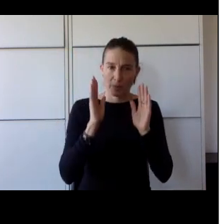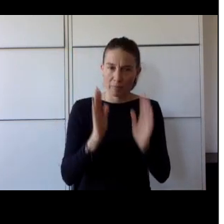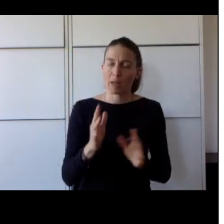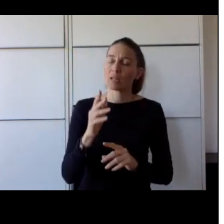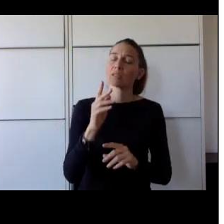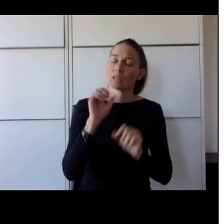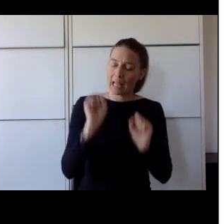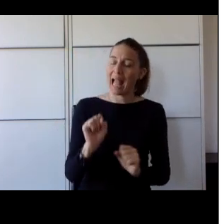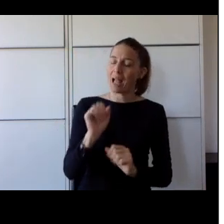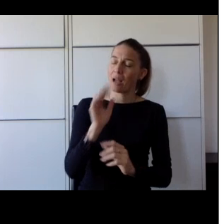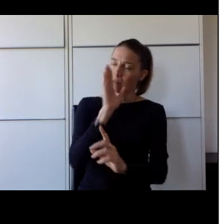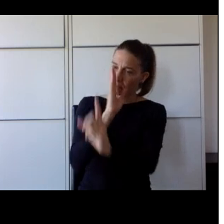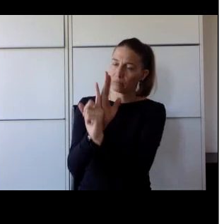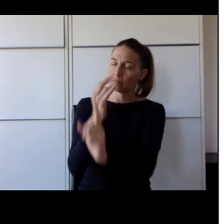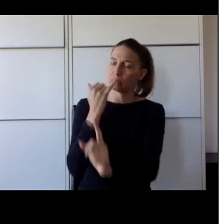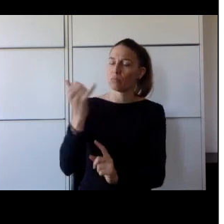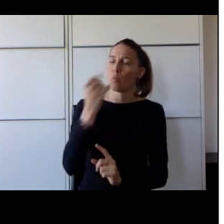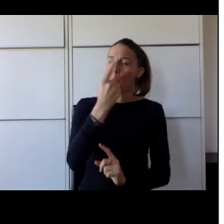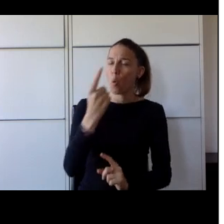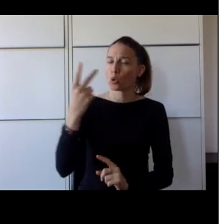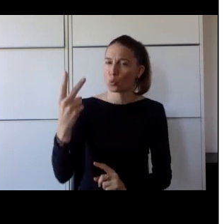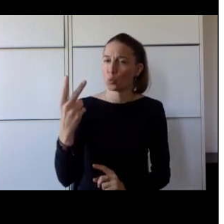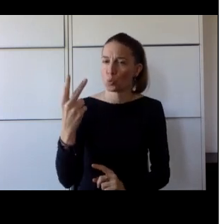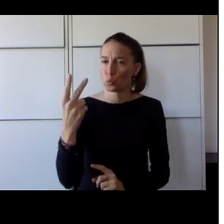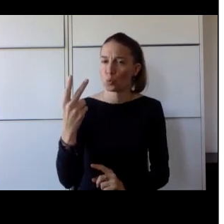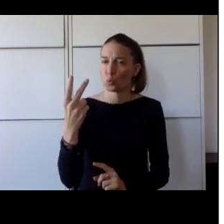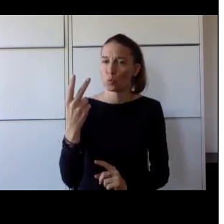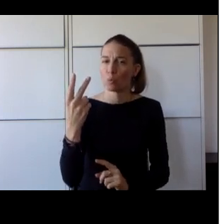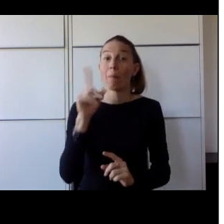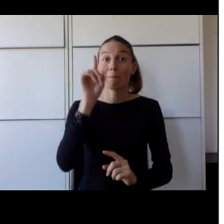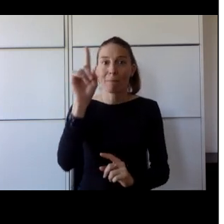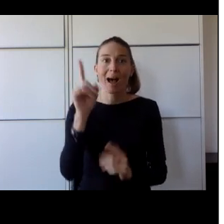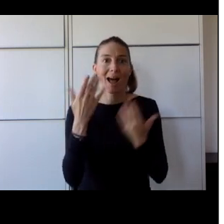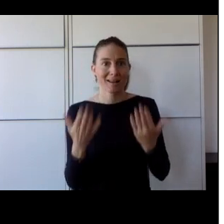So it'll be over the Internet protocol so you'll be able to call